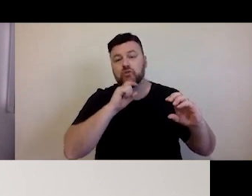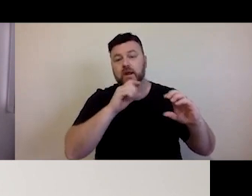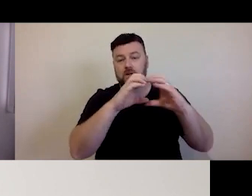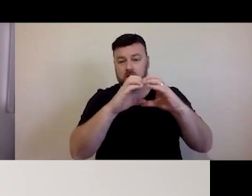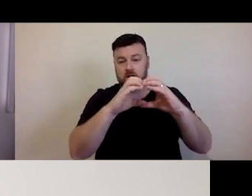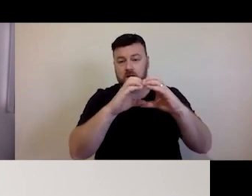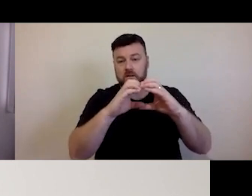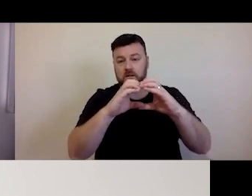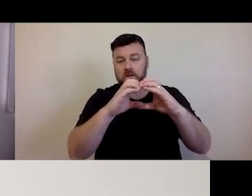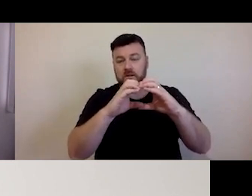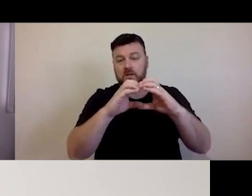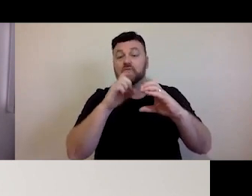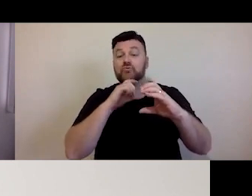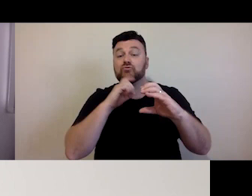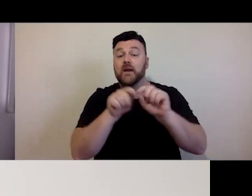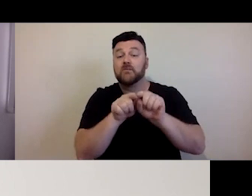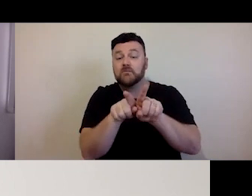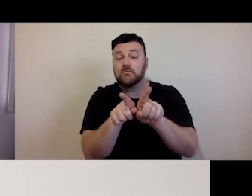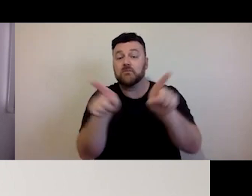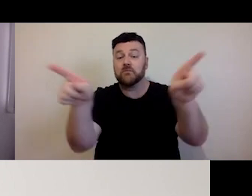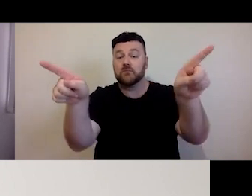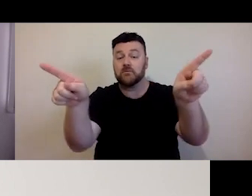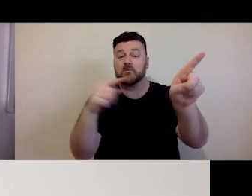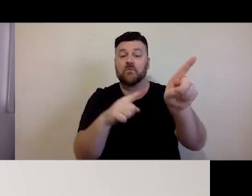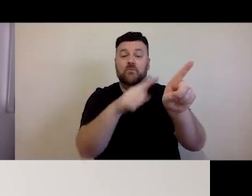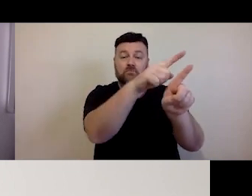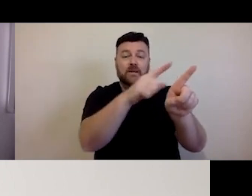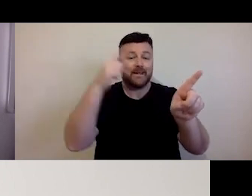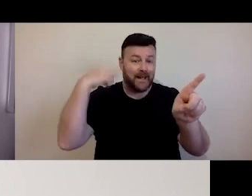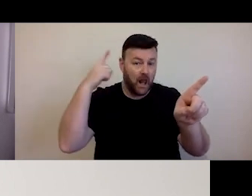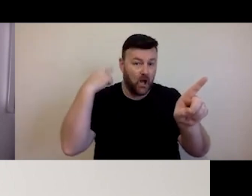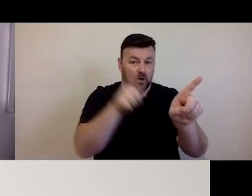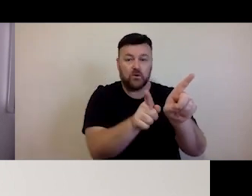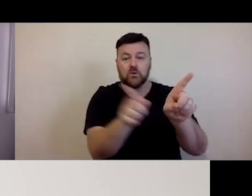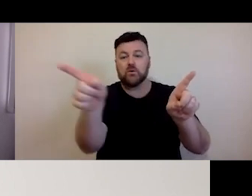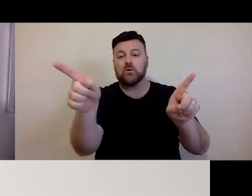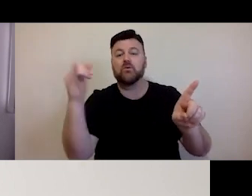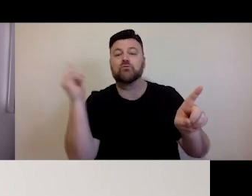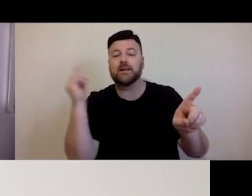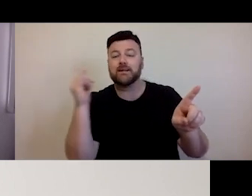the red circle, it splits into two tracks, one to the yellow and one to the green.